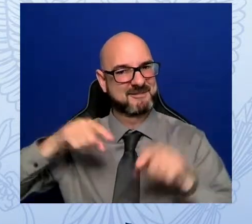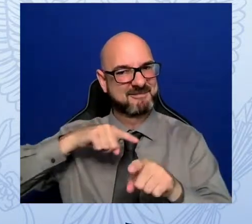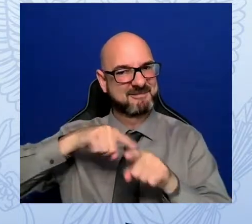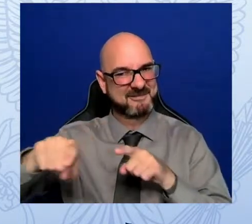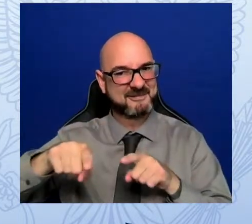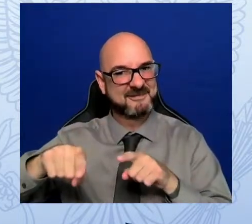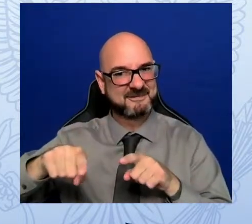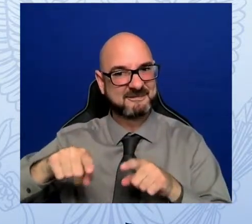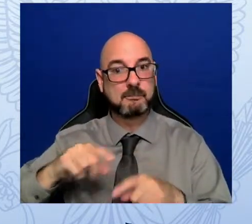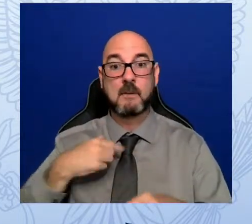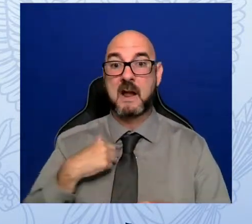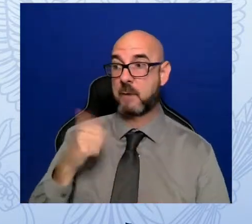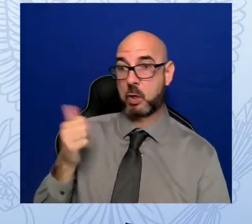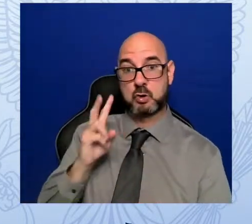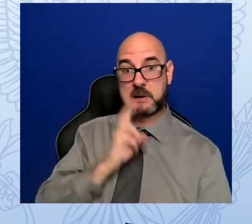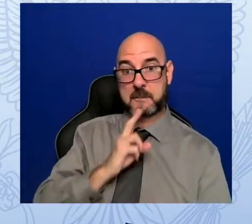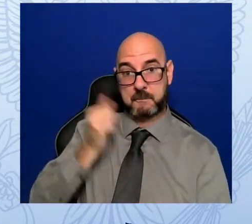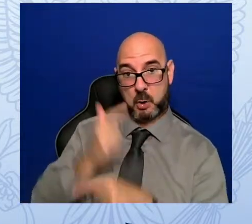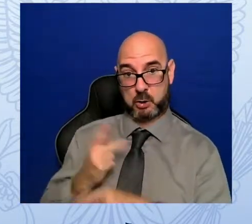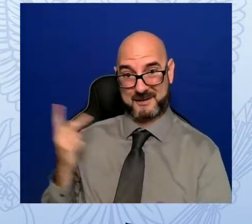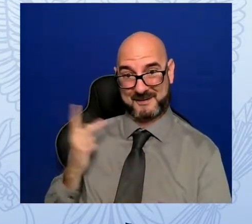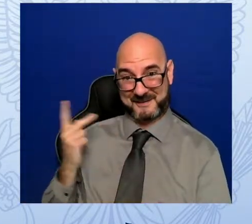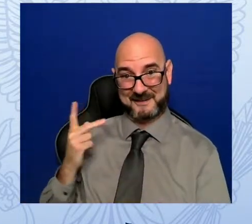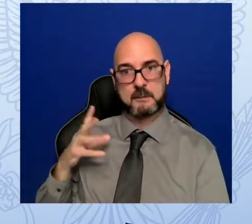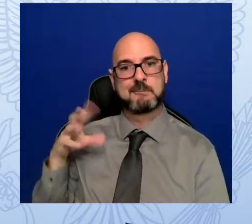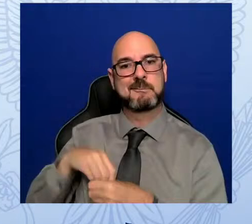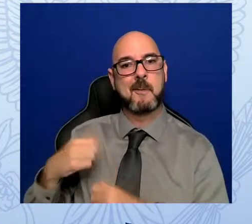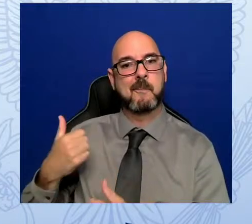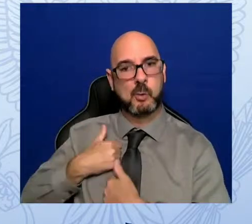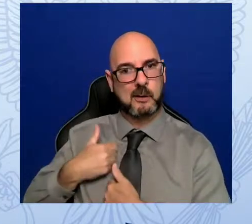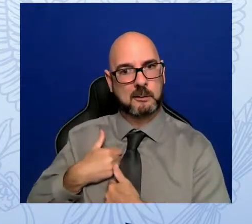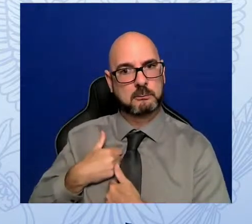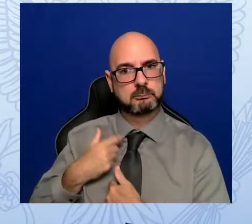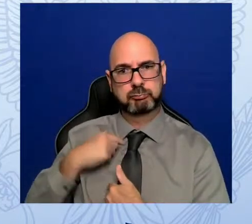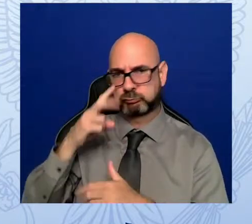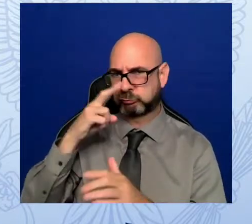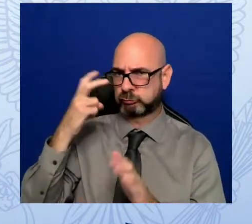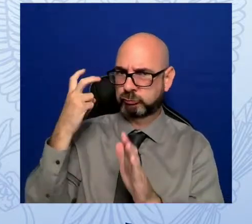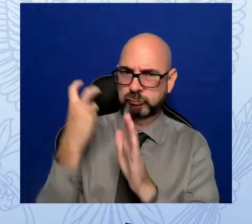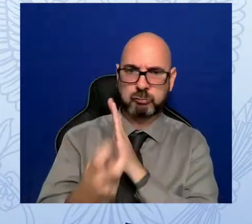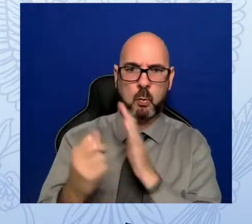where I fell in love with a sport called rugby and later pursued a career as an officer in the Army.